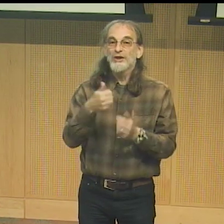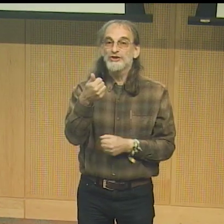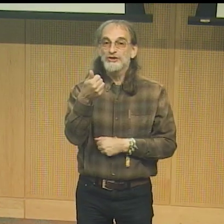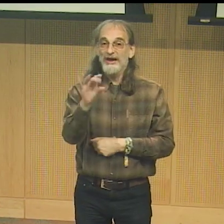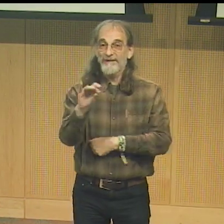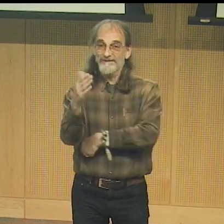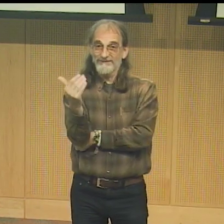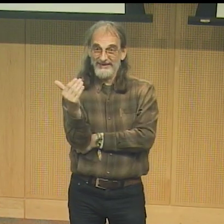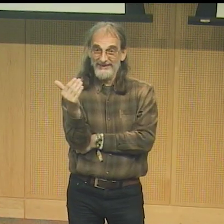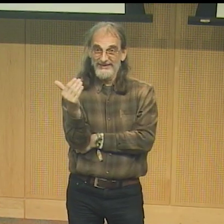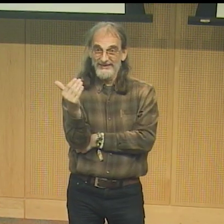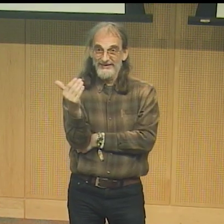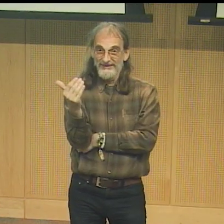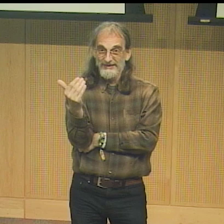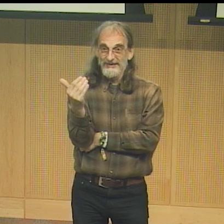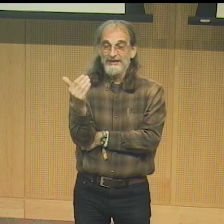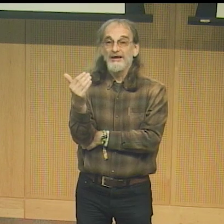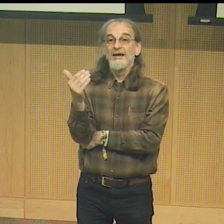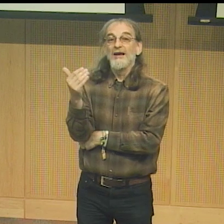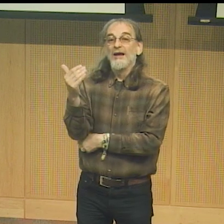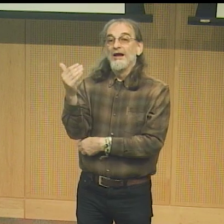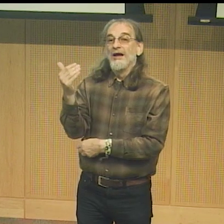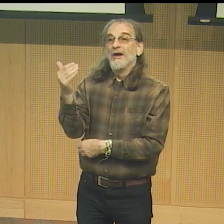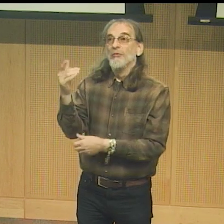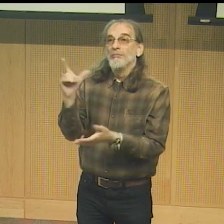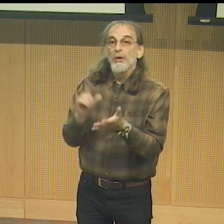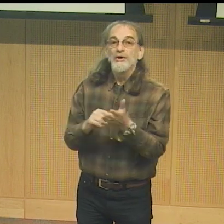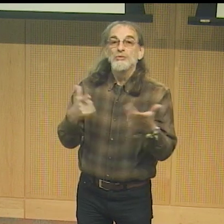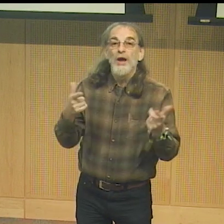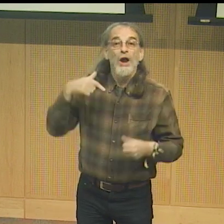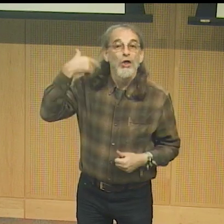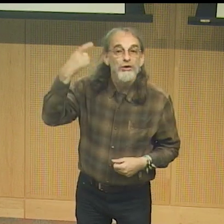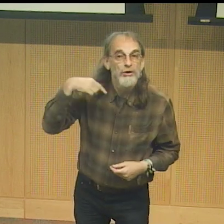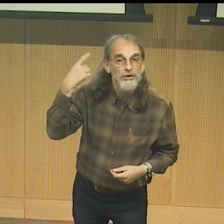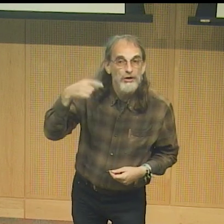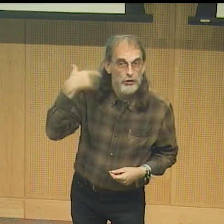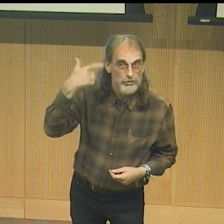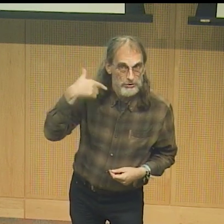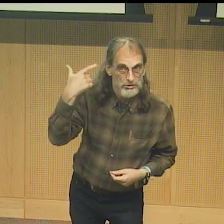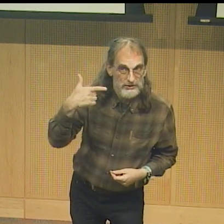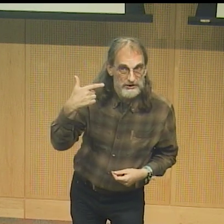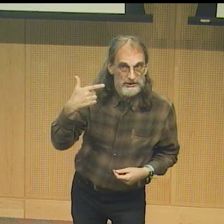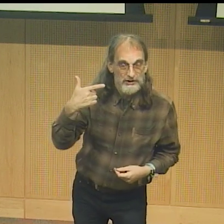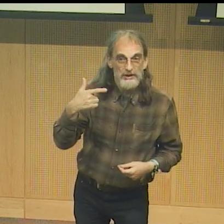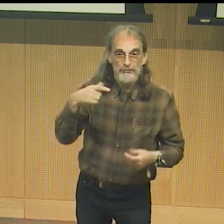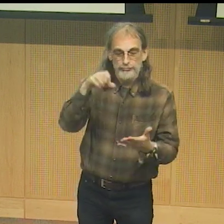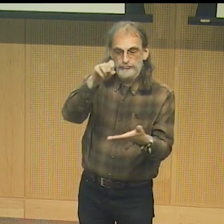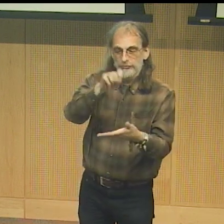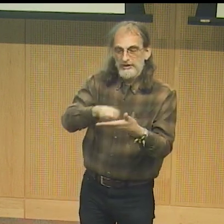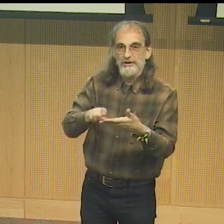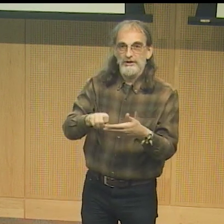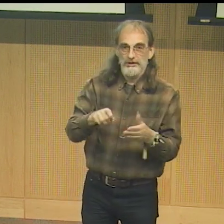This was published, as I said, in 1850--15, I'm sorry. This was published in London.